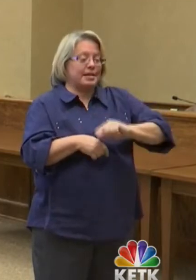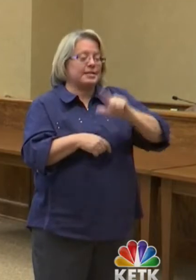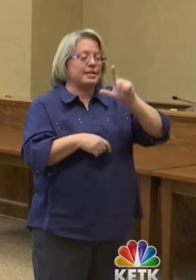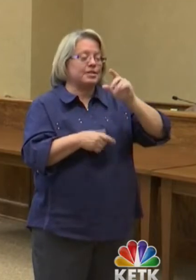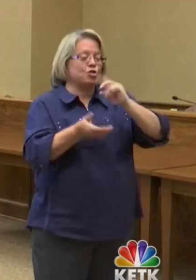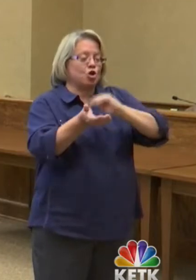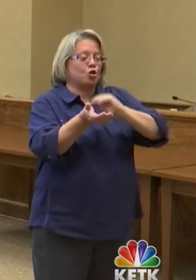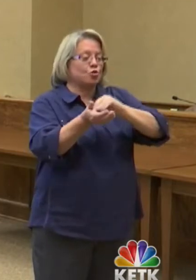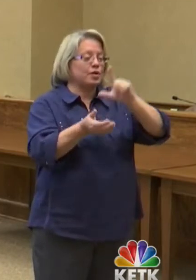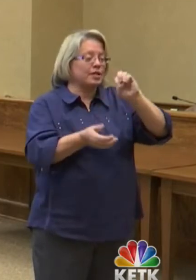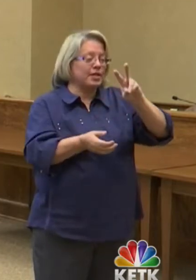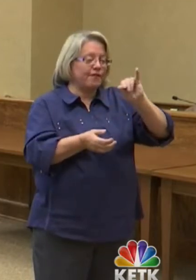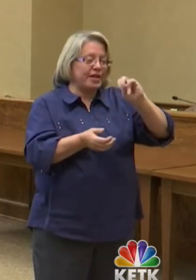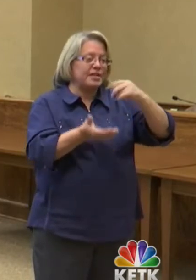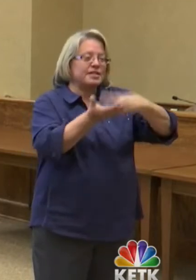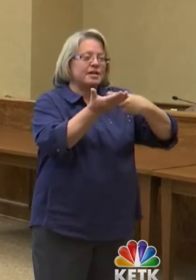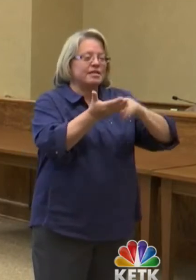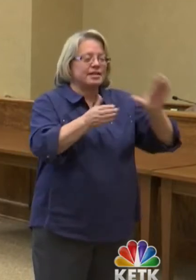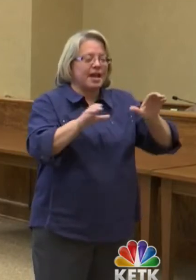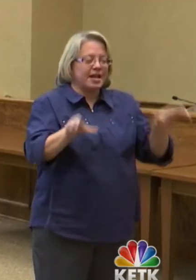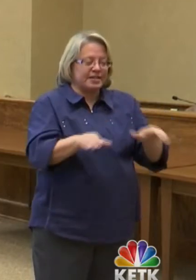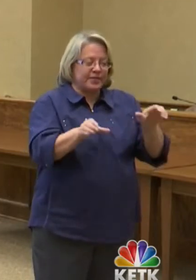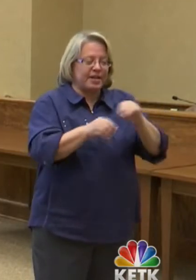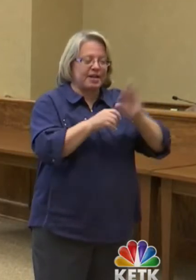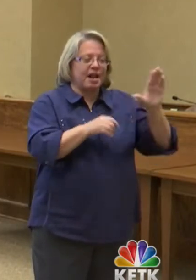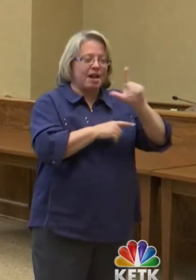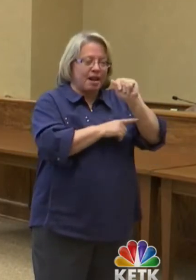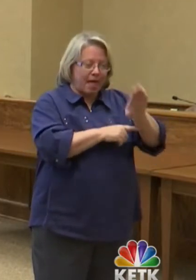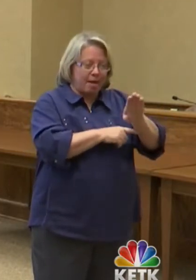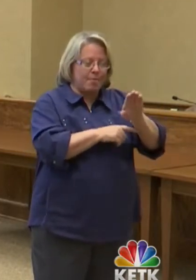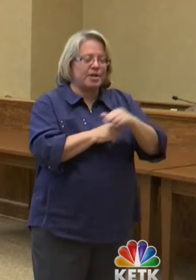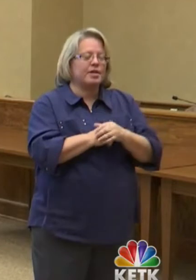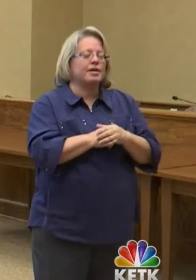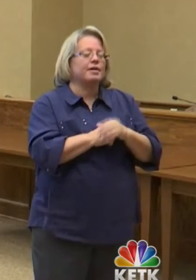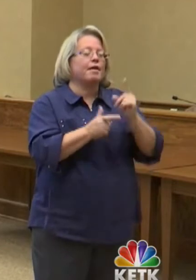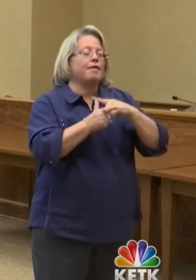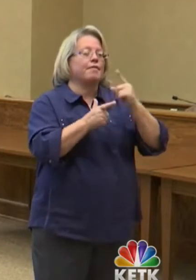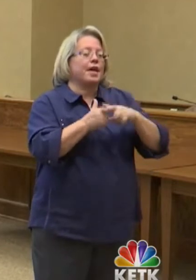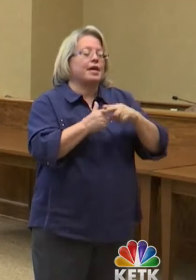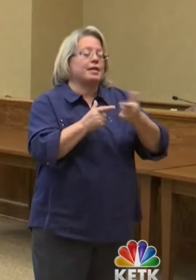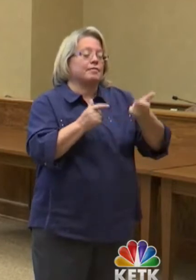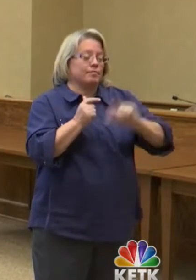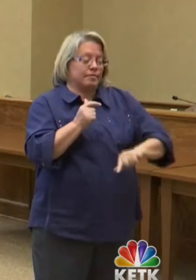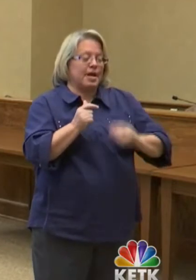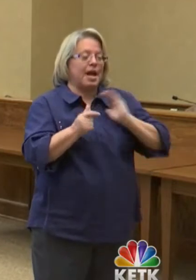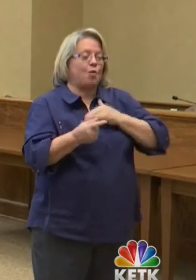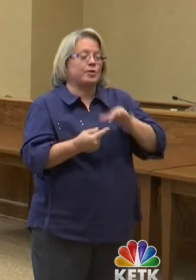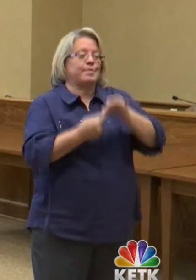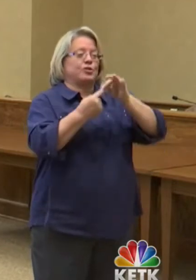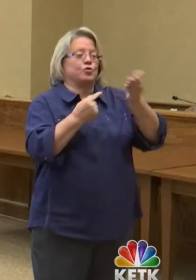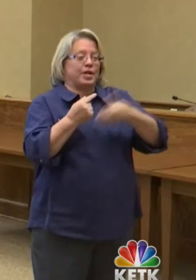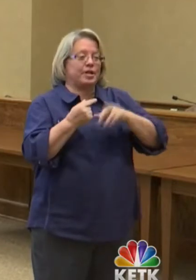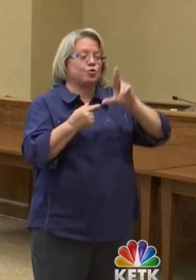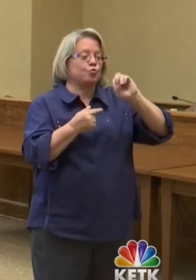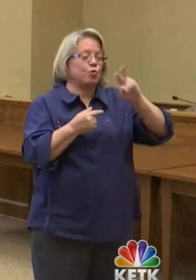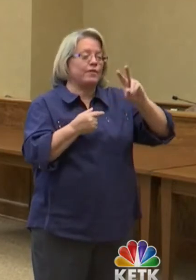TURN THE MICROPHONE OVER TO GEORGE ROBERT CEO OF NORTHEAST TEXAS PUBLIC HEALTH DISTRICT TO PROVIDE COMMUNITY HEALTH UPDATE. HE WILL BE FOLLOWED BY DOCTOR